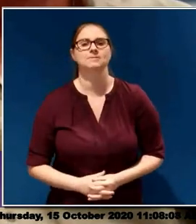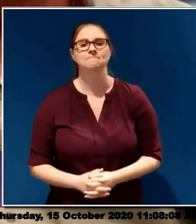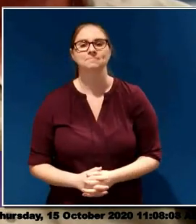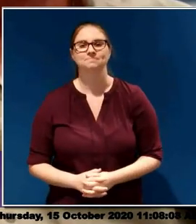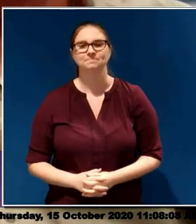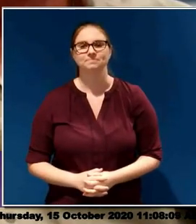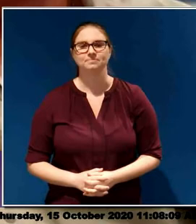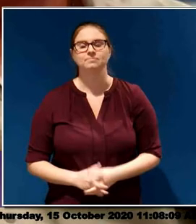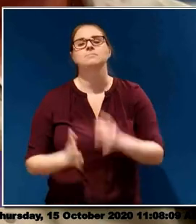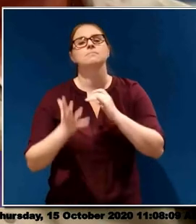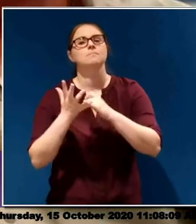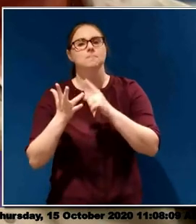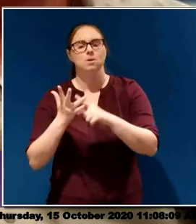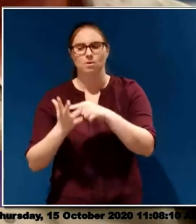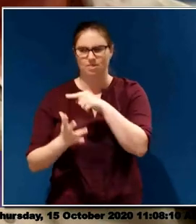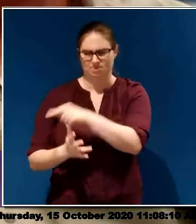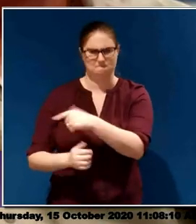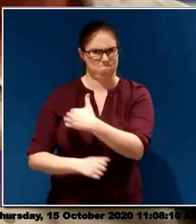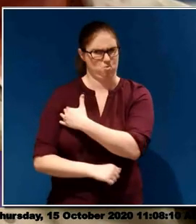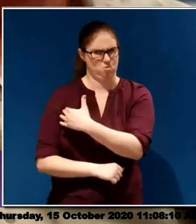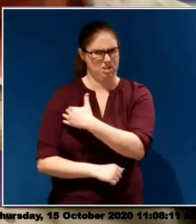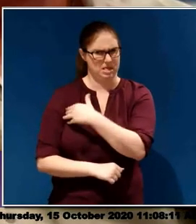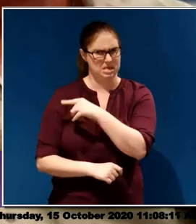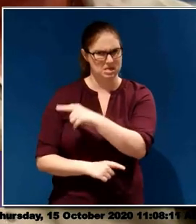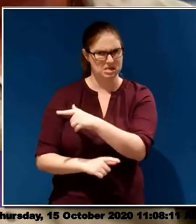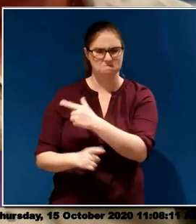he had a big meltdown that resulted in a panic attack.